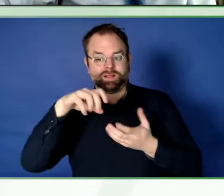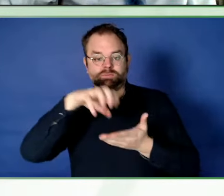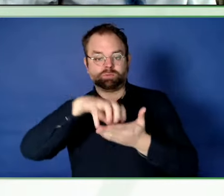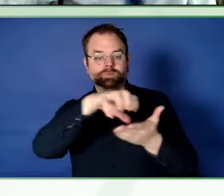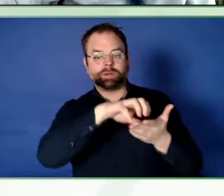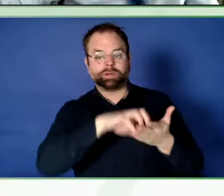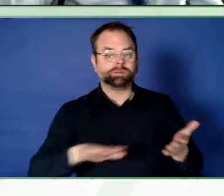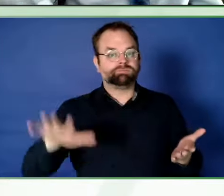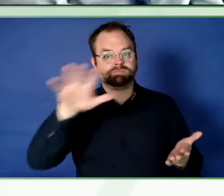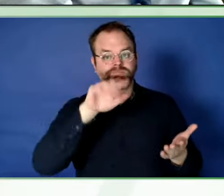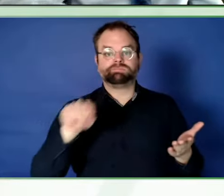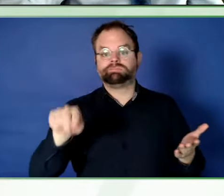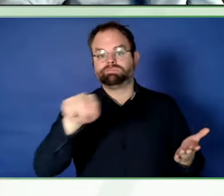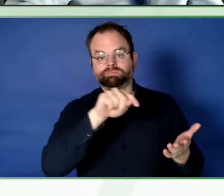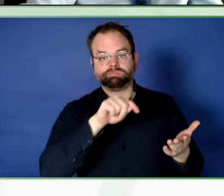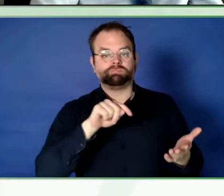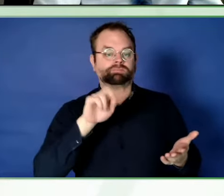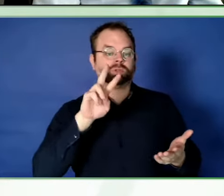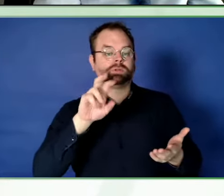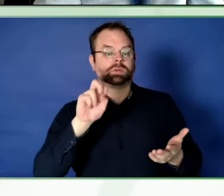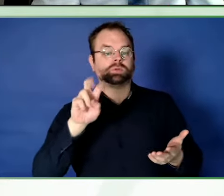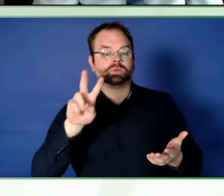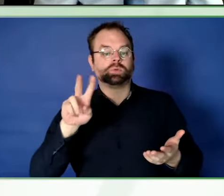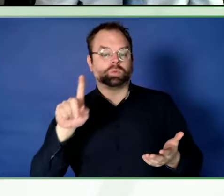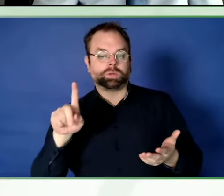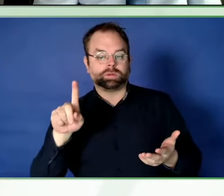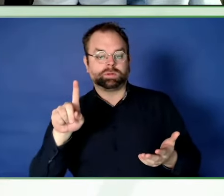We are coming to the closing of this Fireside.